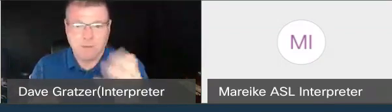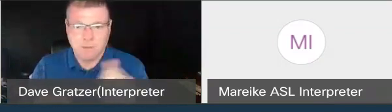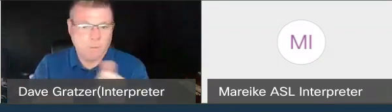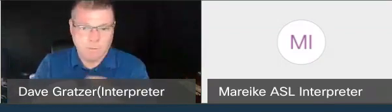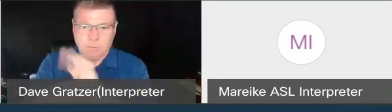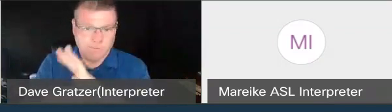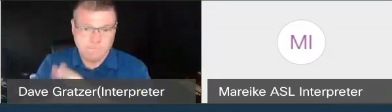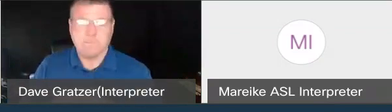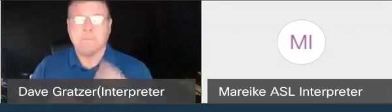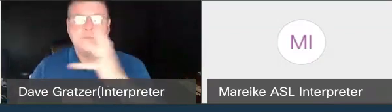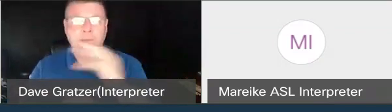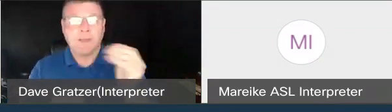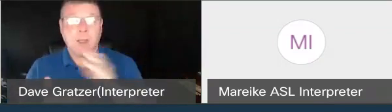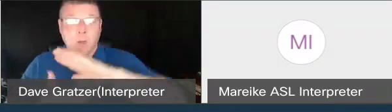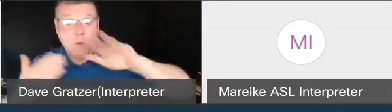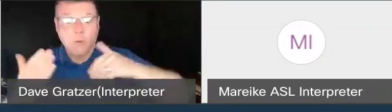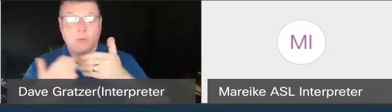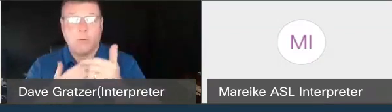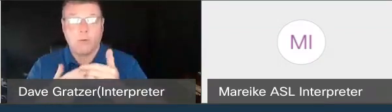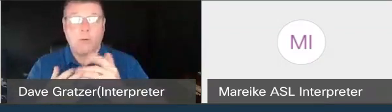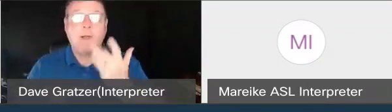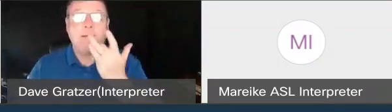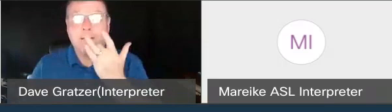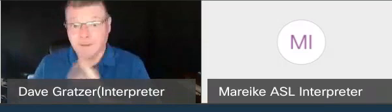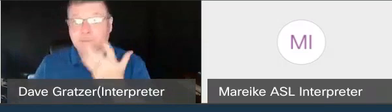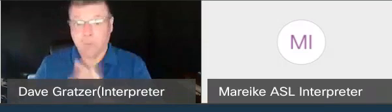And overall, the fortunate thing is that we still continue this,